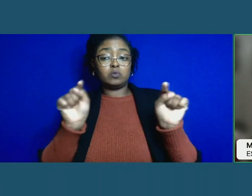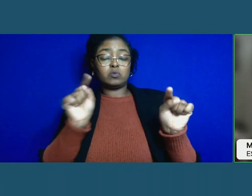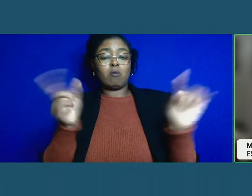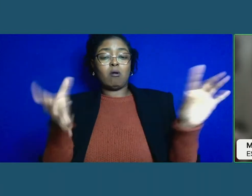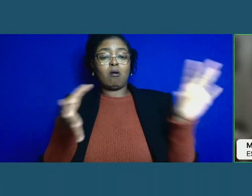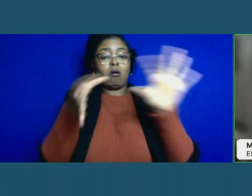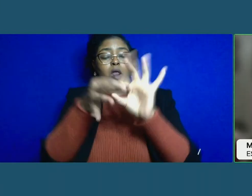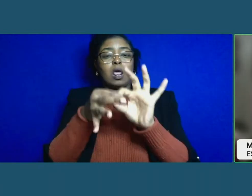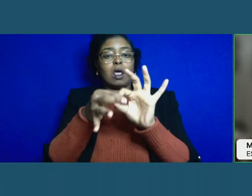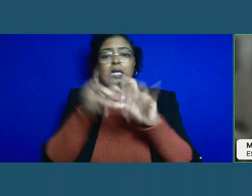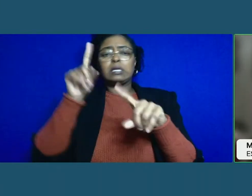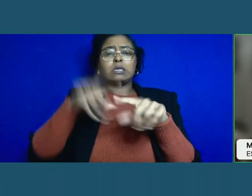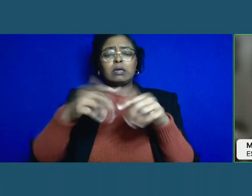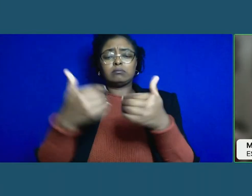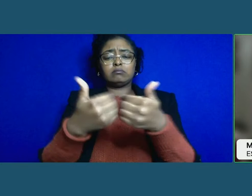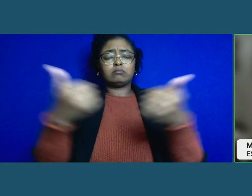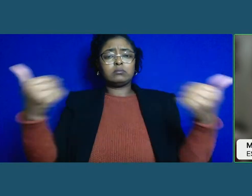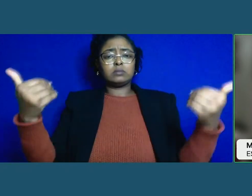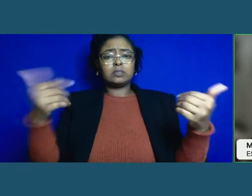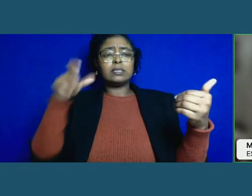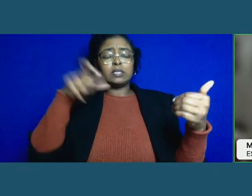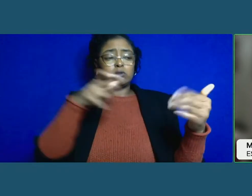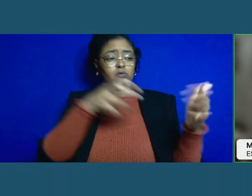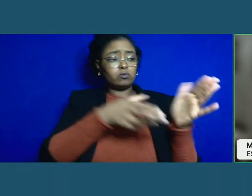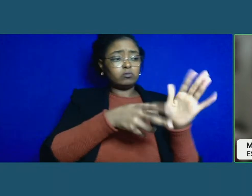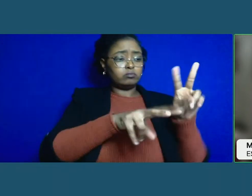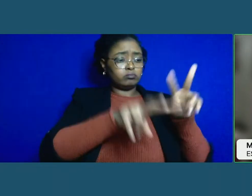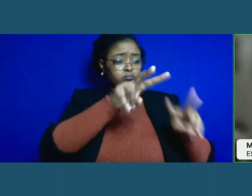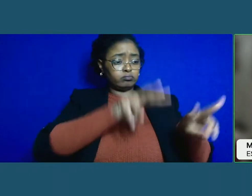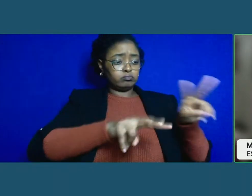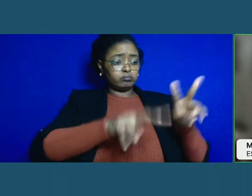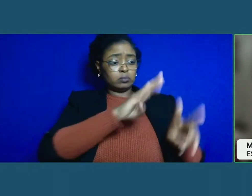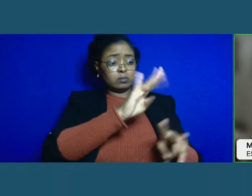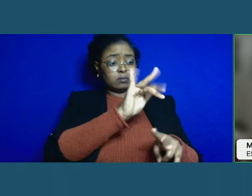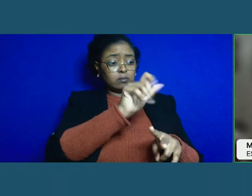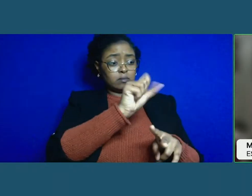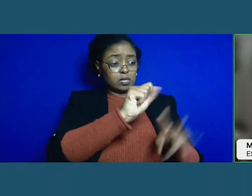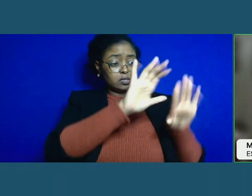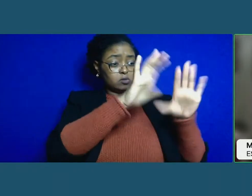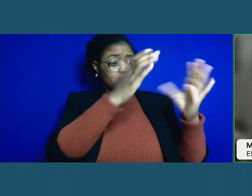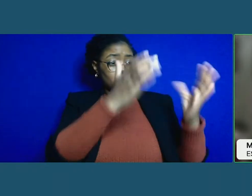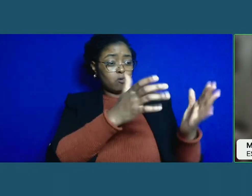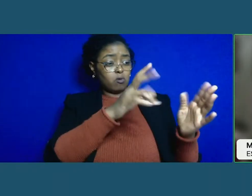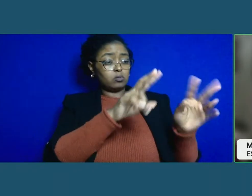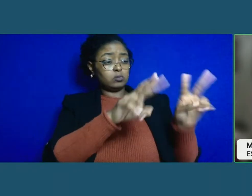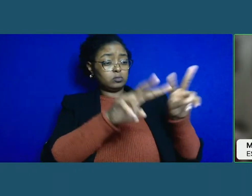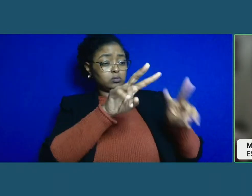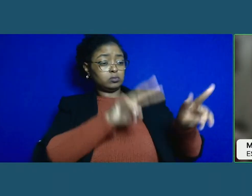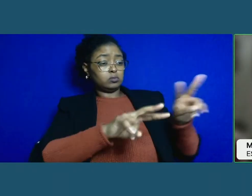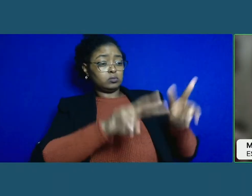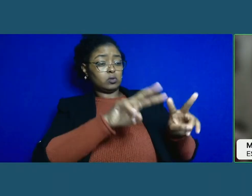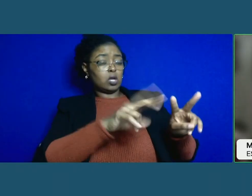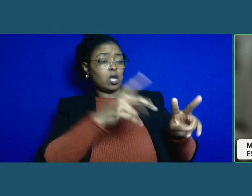two are so interconnected and it shouldn't be They shouldn't be separated. We really need to